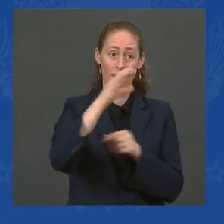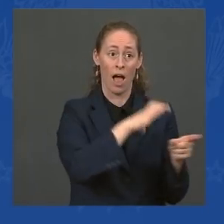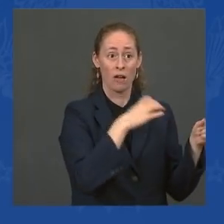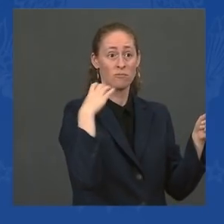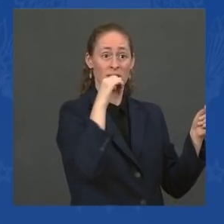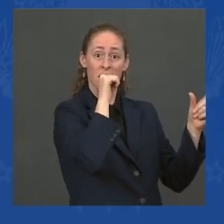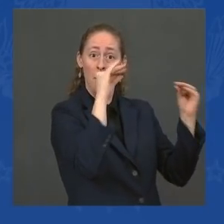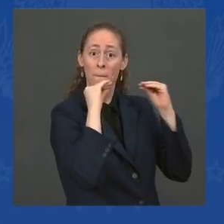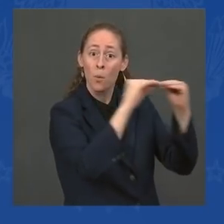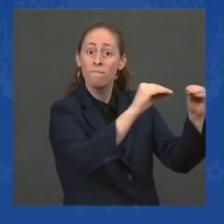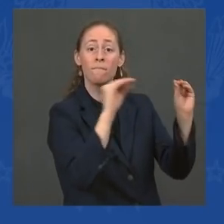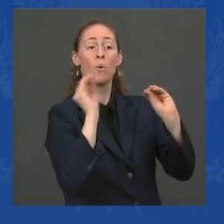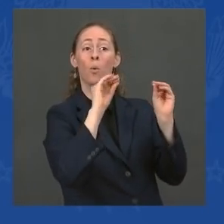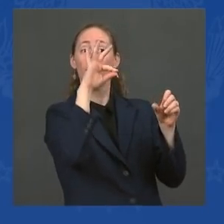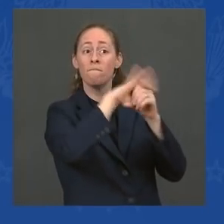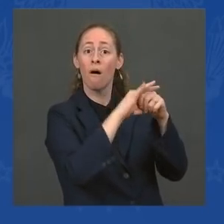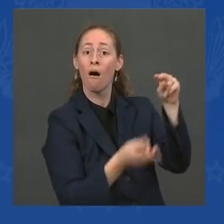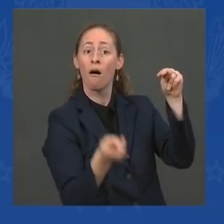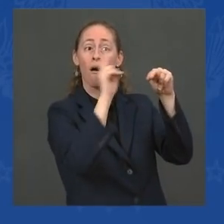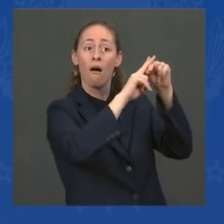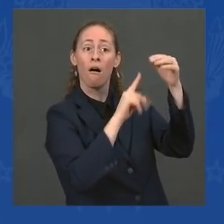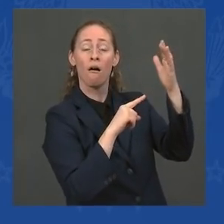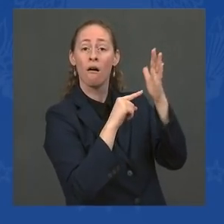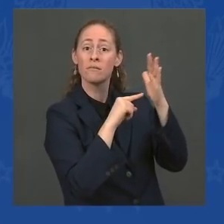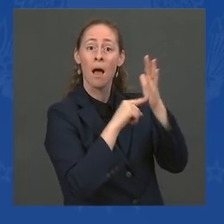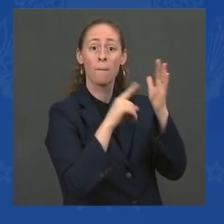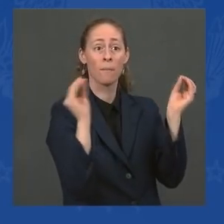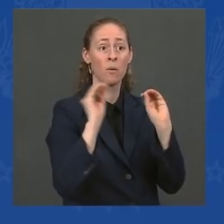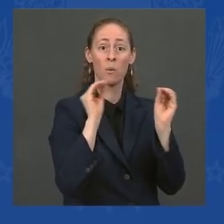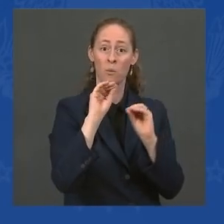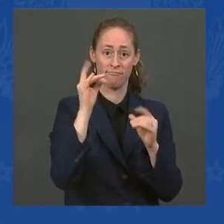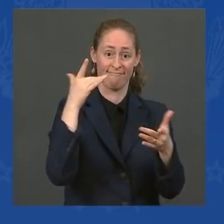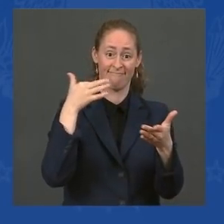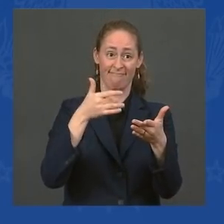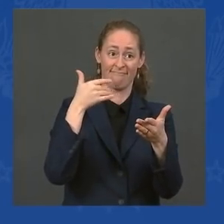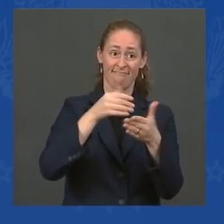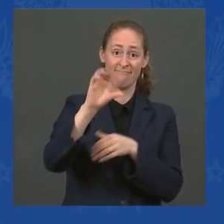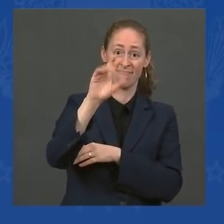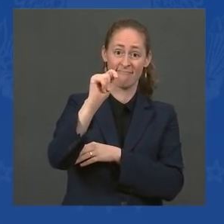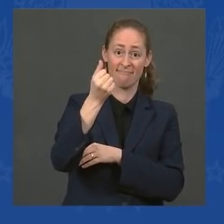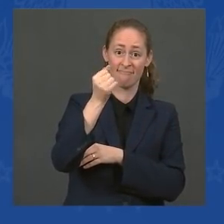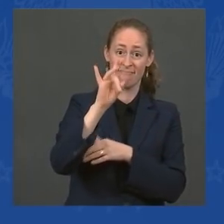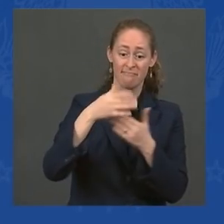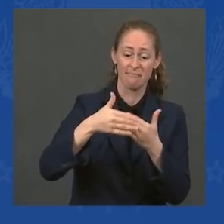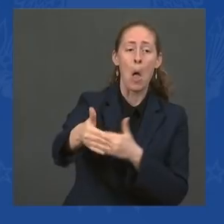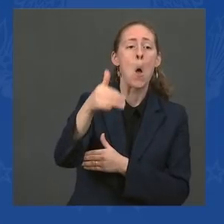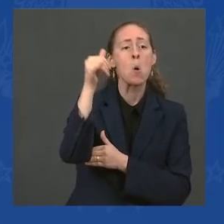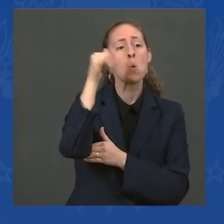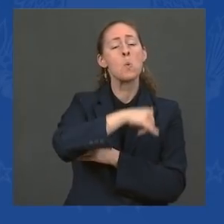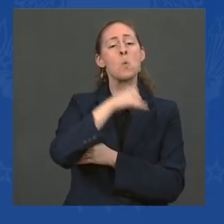the debt limit by October 18th. After that point, we expect Treasury would be left